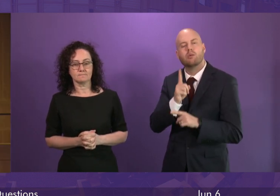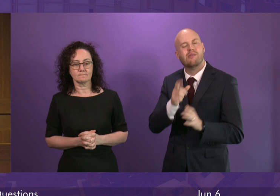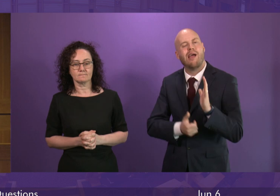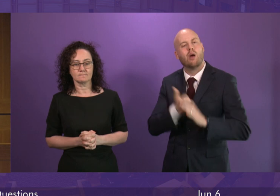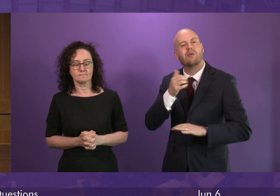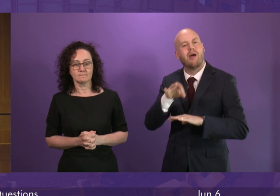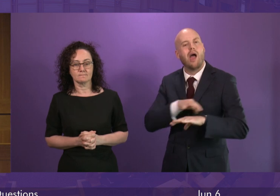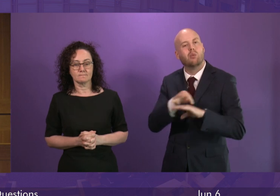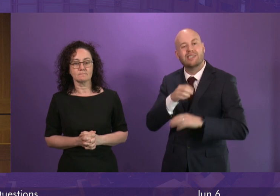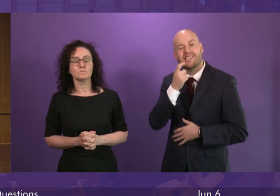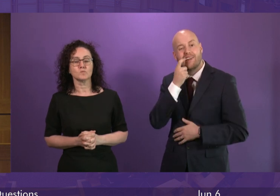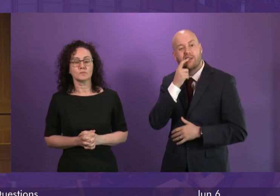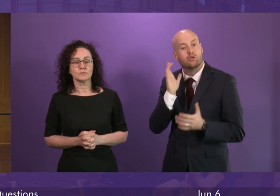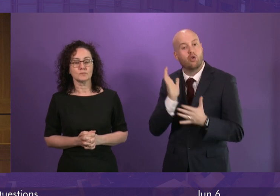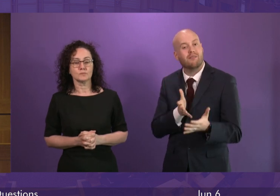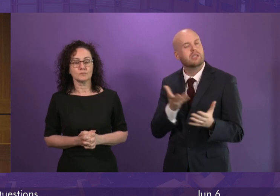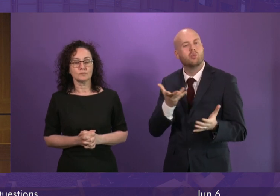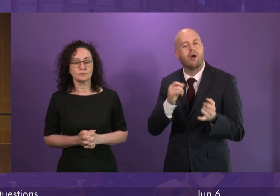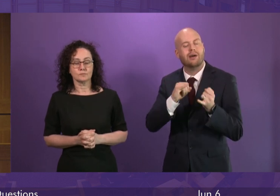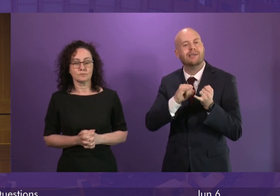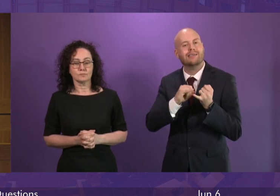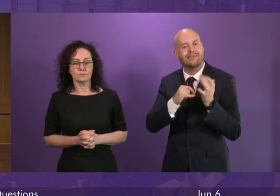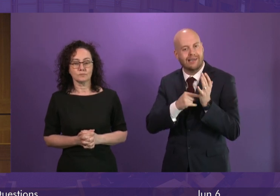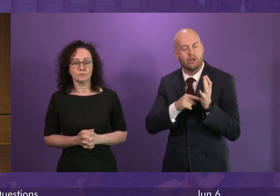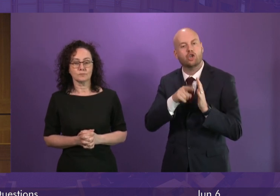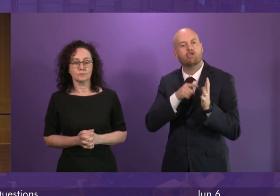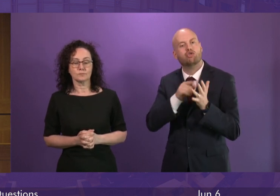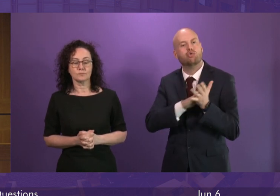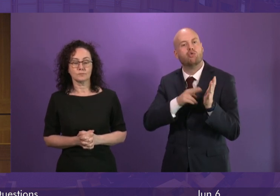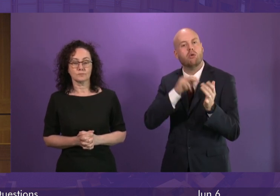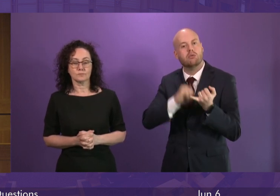hospital. Three of the five options propose the partial or full closure of the service,